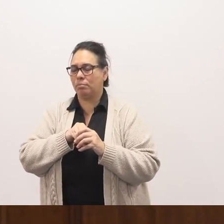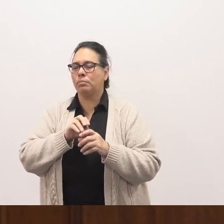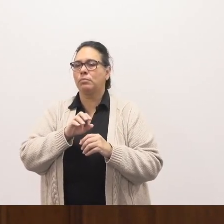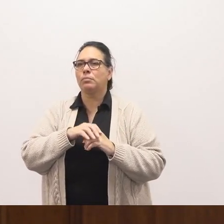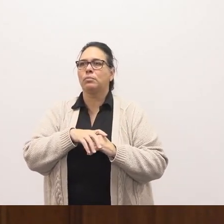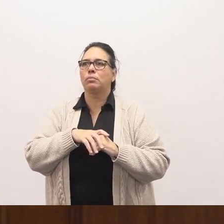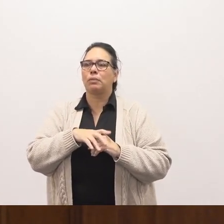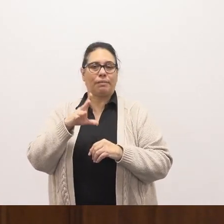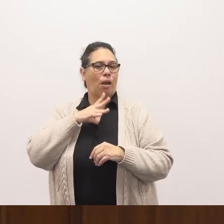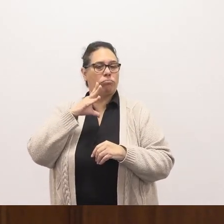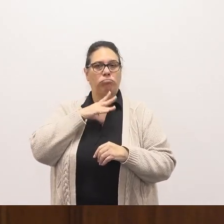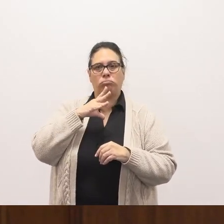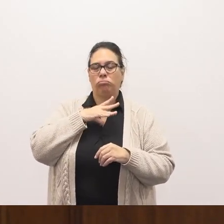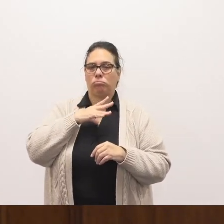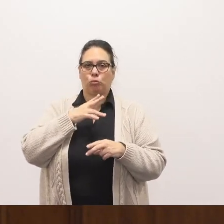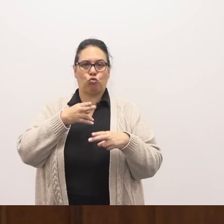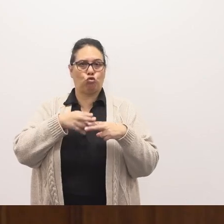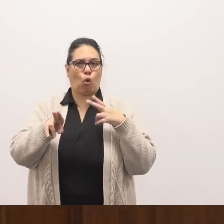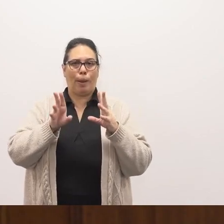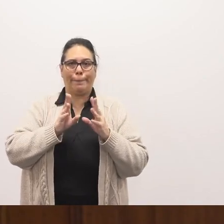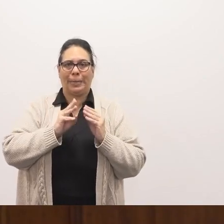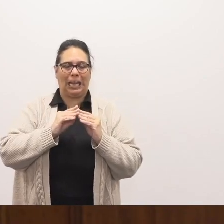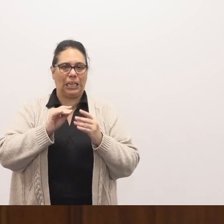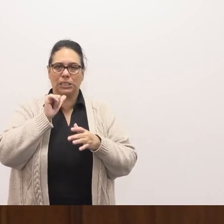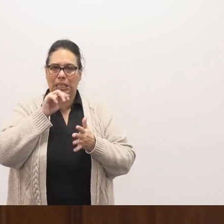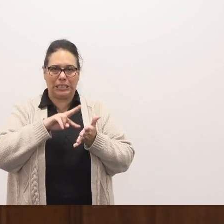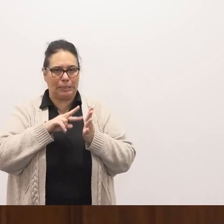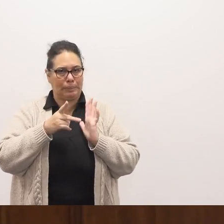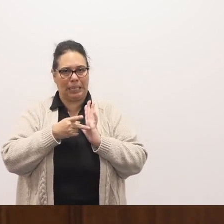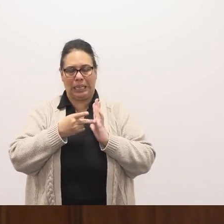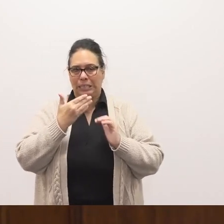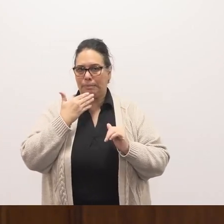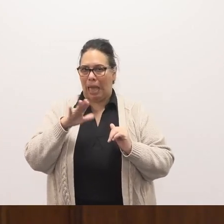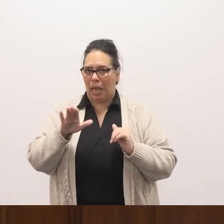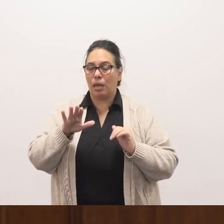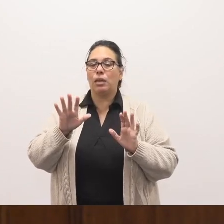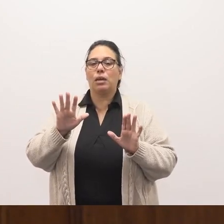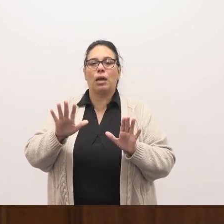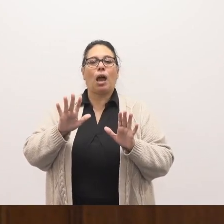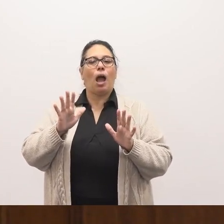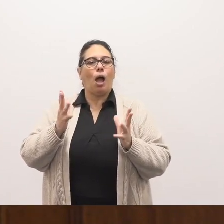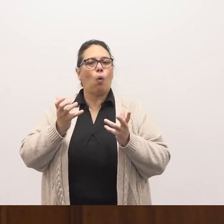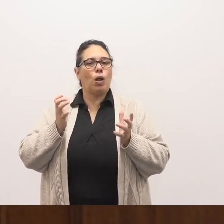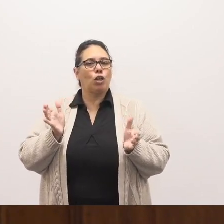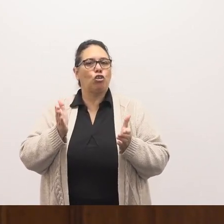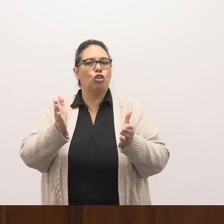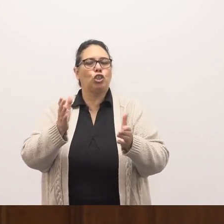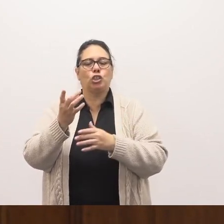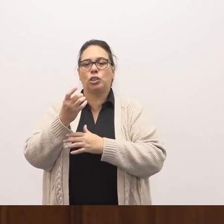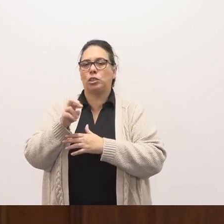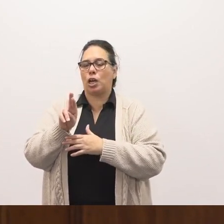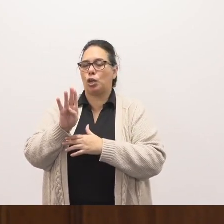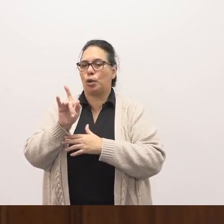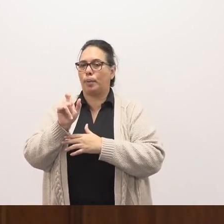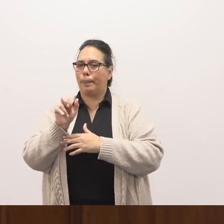And that's fine. Short meetings are not inherently a bad thing. So I just wanna encourage Dr. Baker, President Craighead,